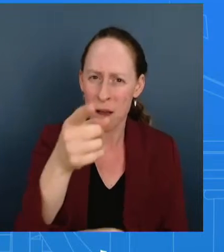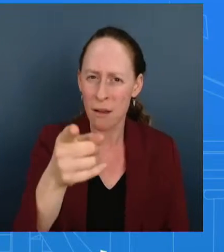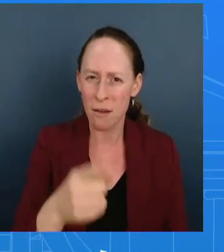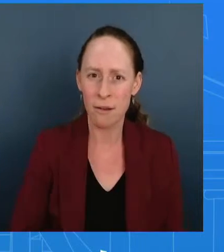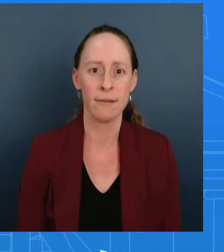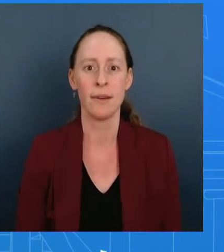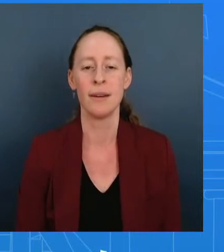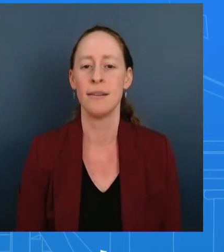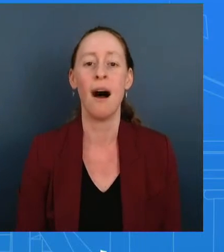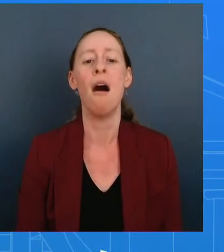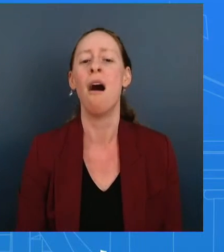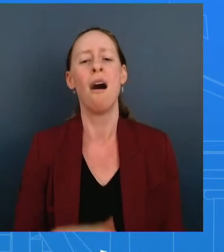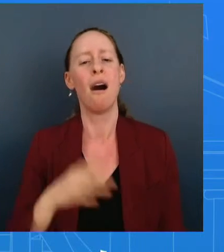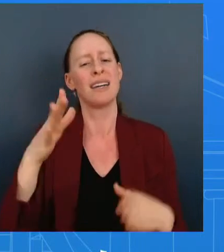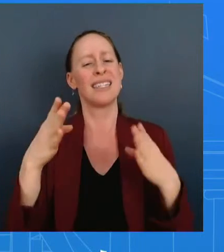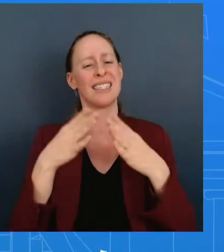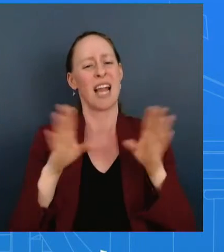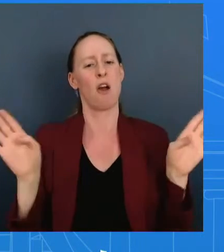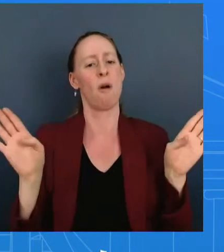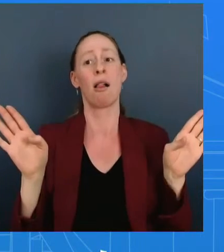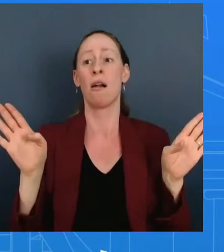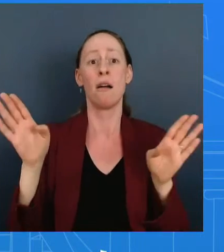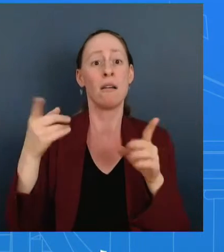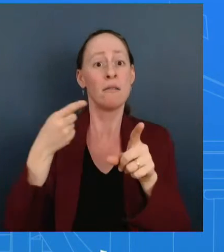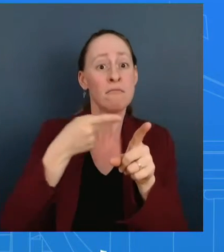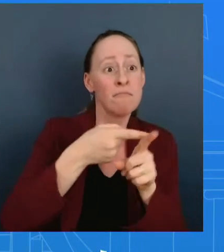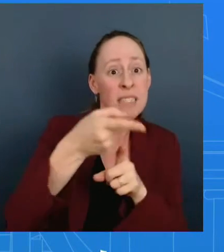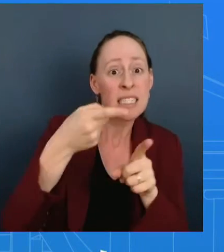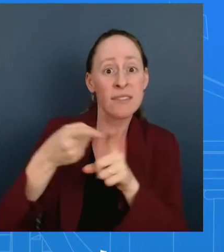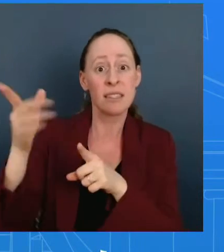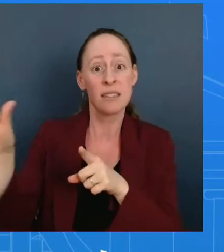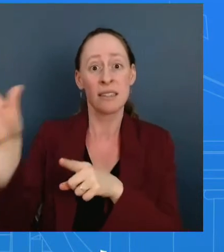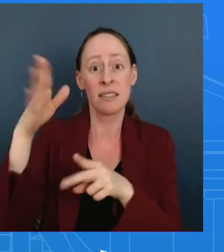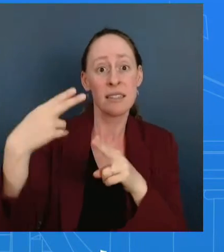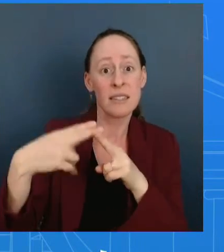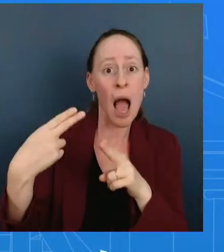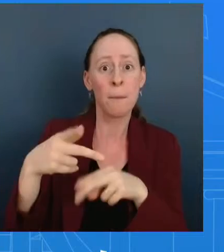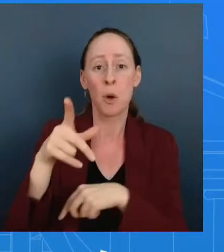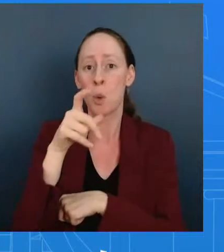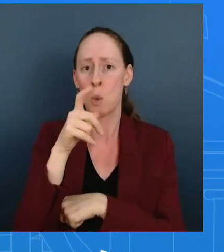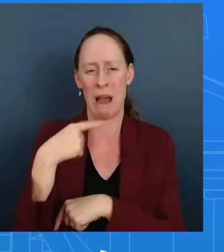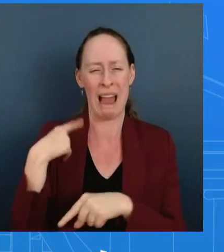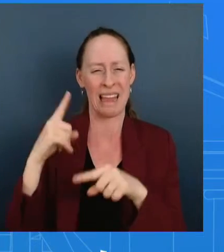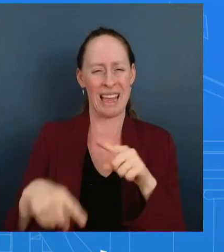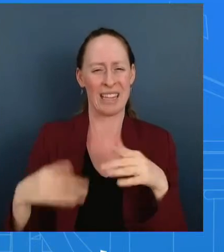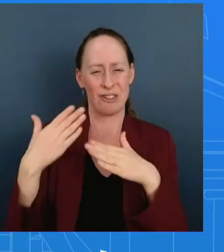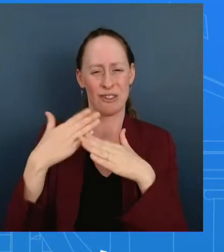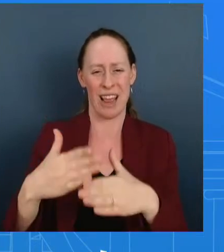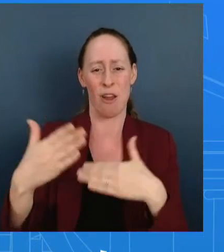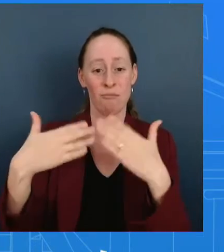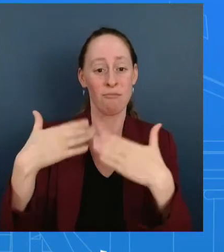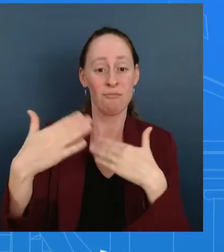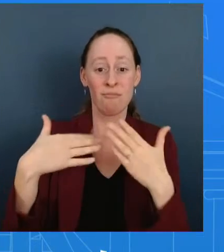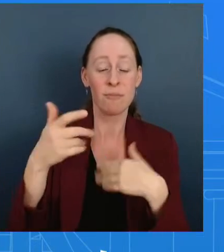From a dermatologist to a neurologist, we cannot share names. There are security reasons we have to -- The Press: They're in the White House visitor log. Ms. Jean-Pierre: We have to prot- --